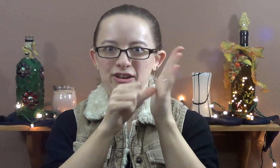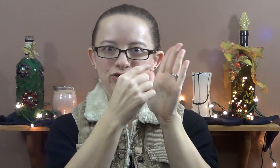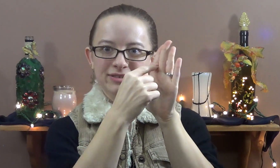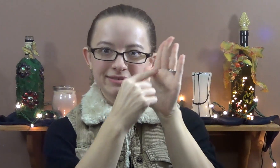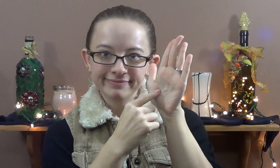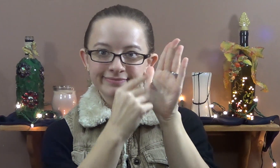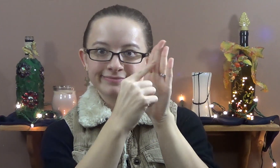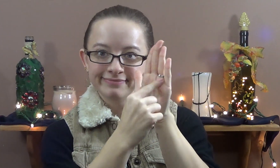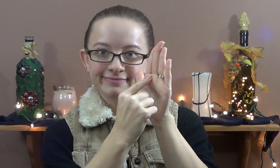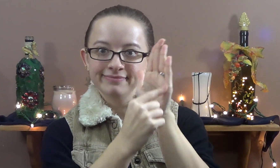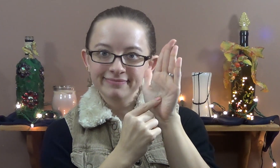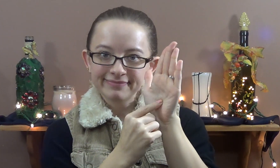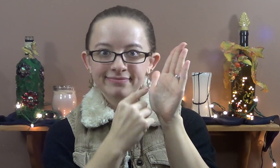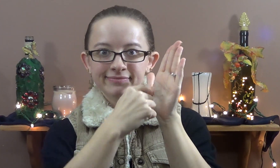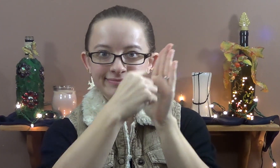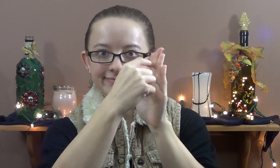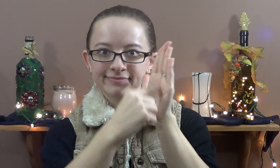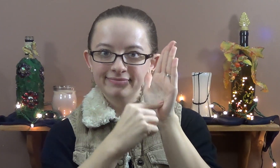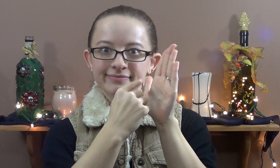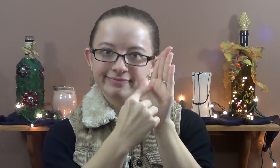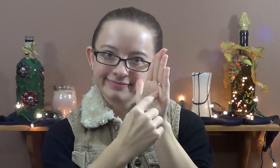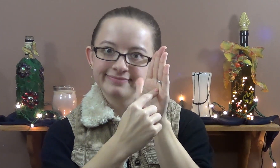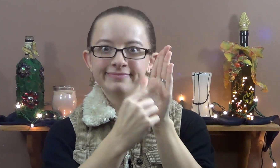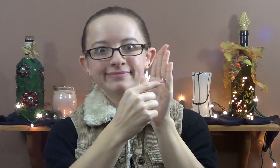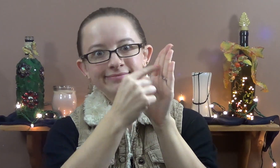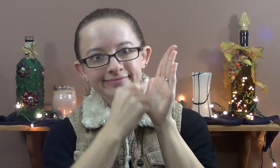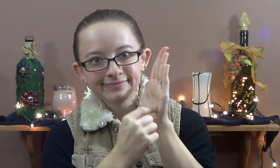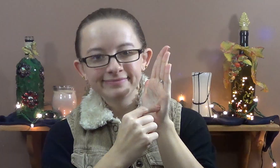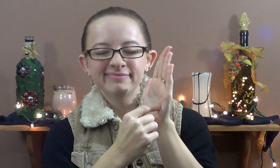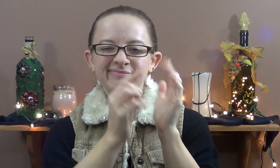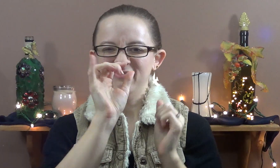You are literally drawing the letters of the alphabet, A,